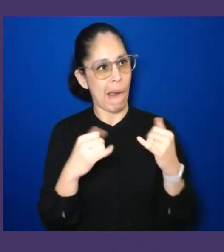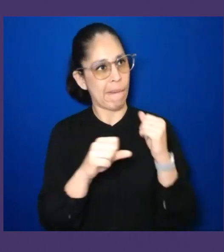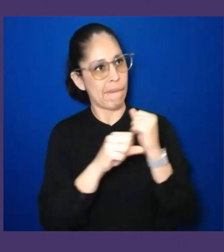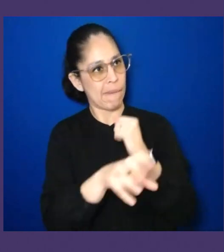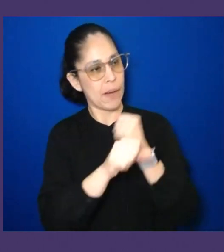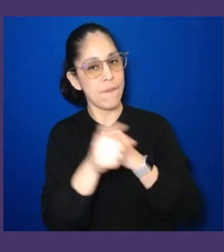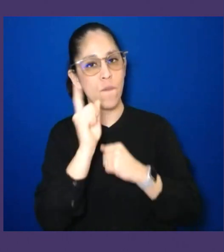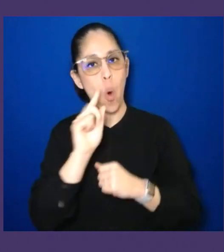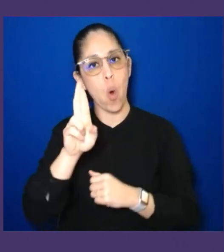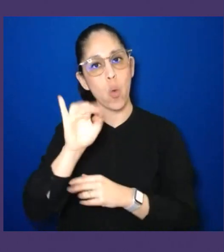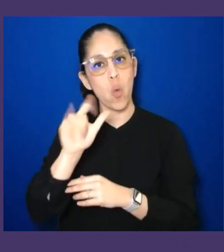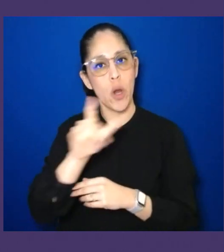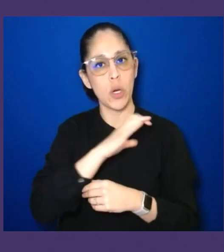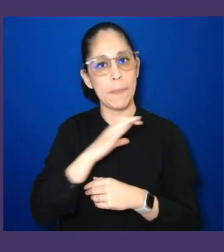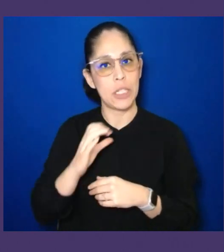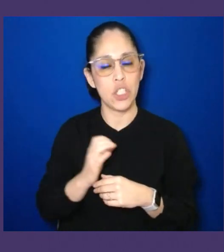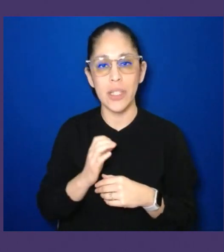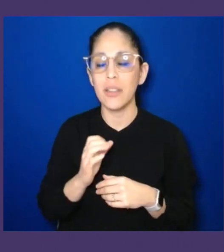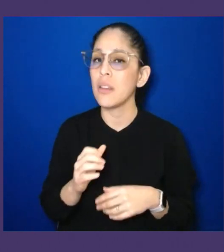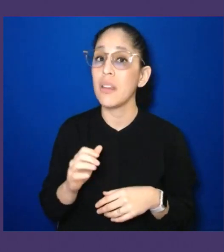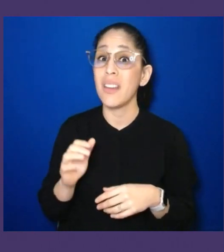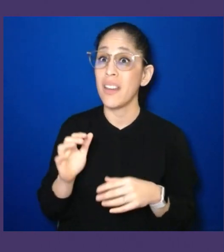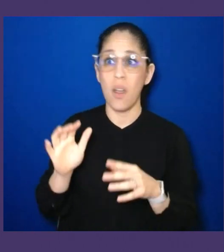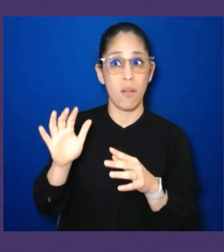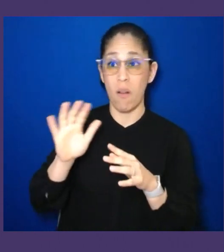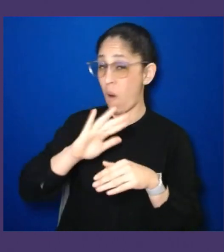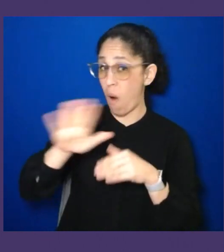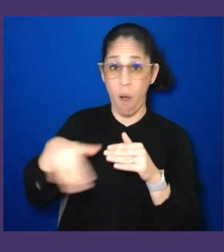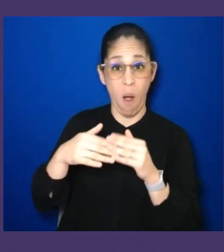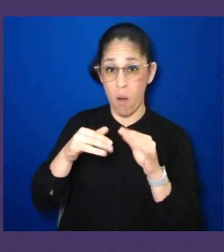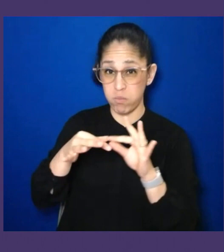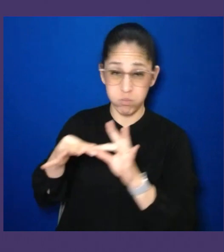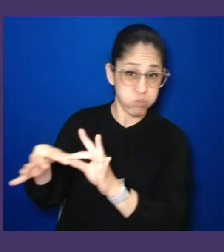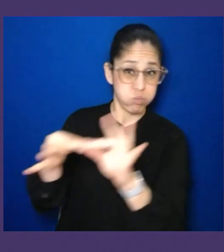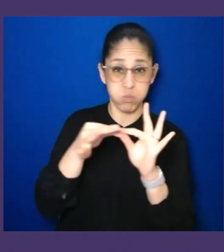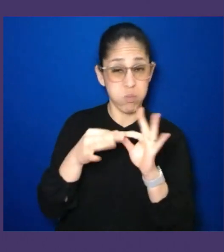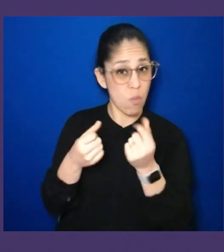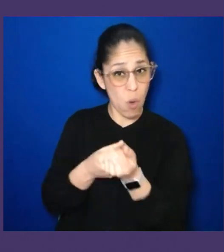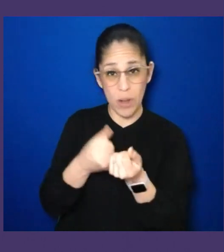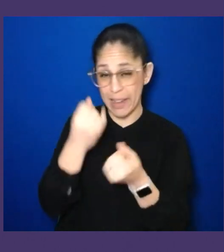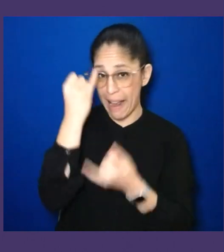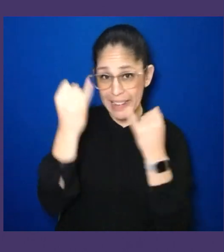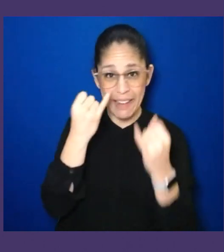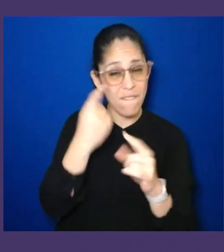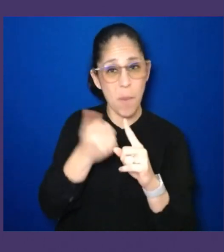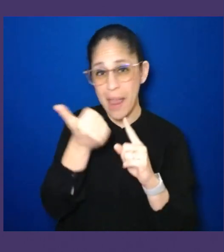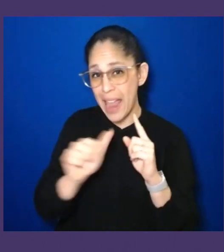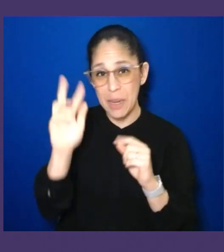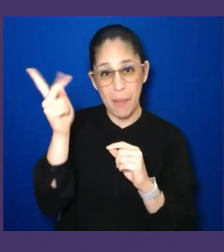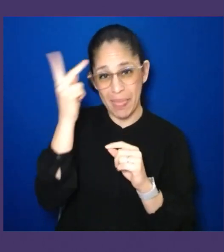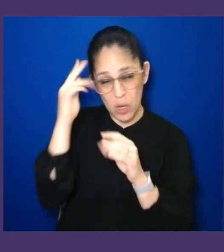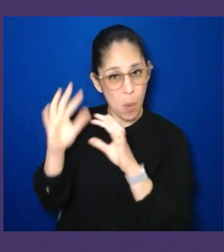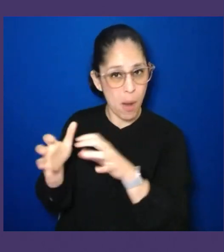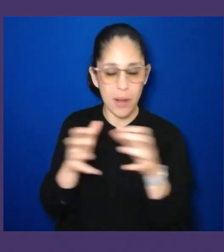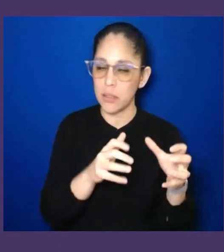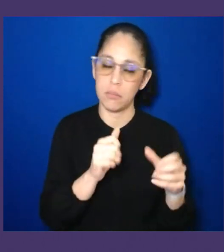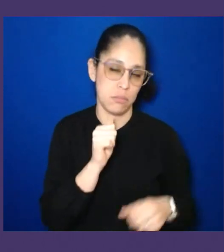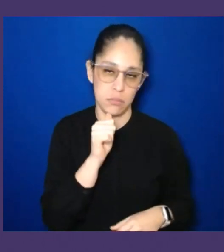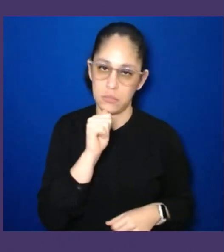a widely-supported idea by any of our parties at the beginning of about a 20-year campaign.